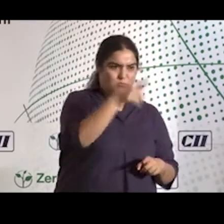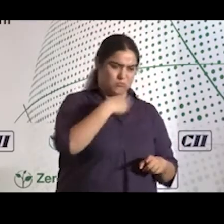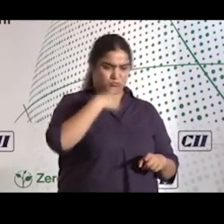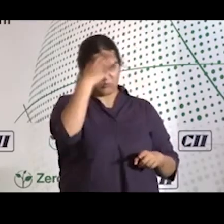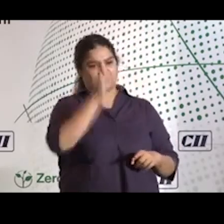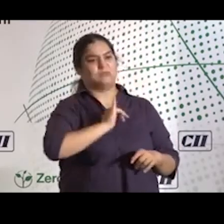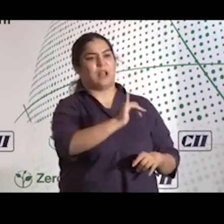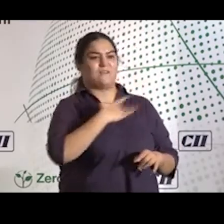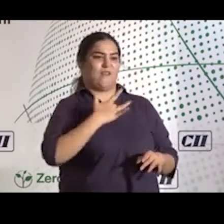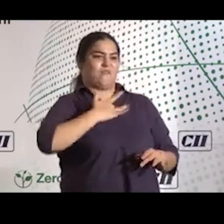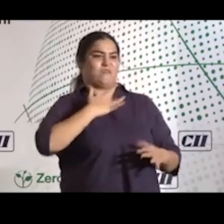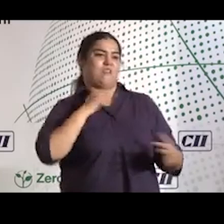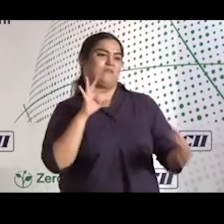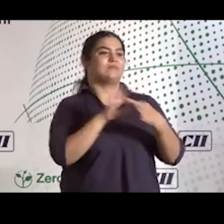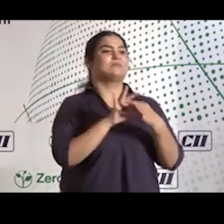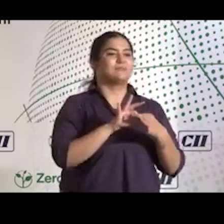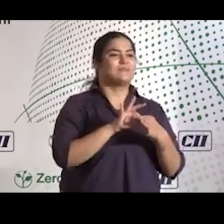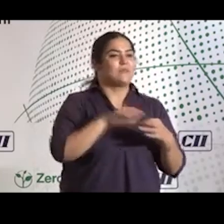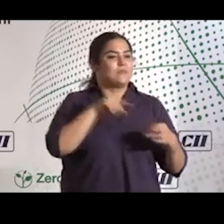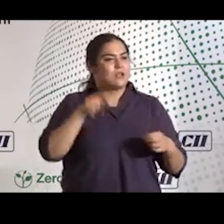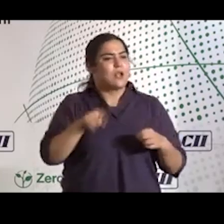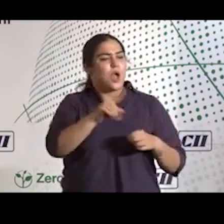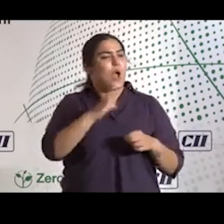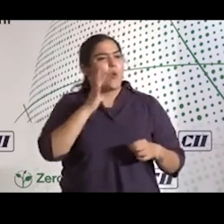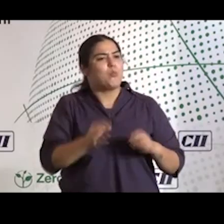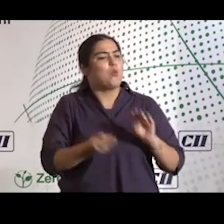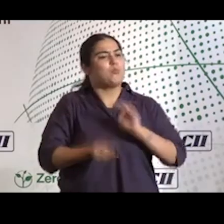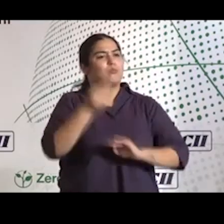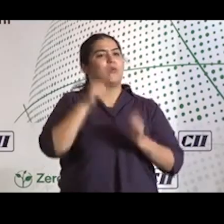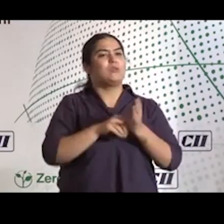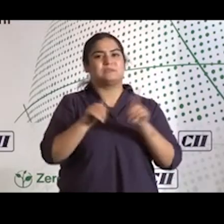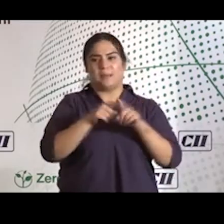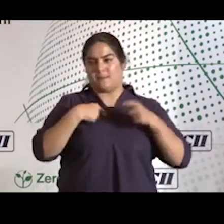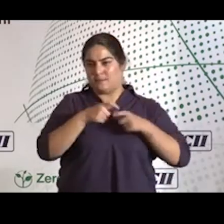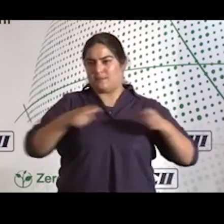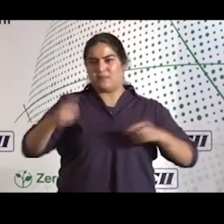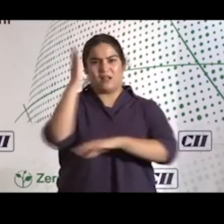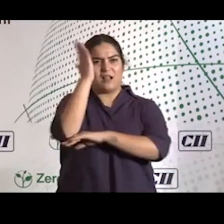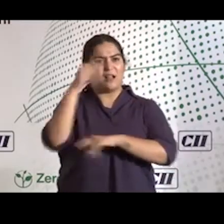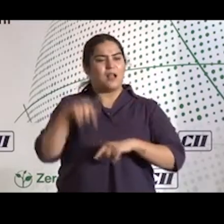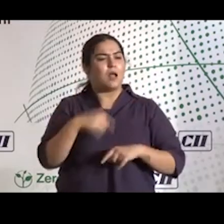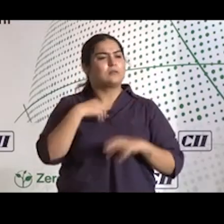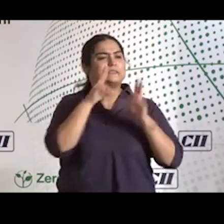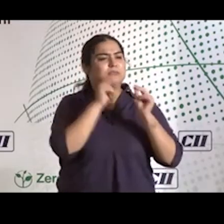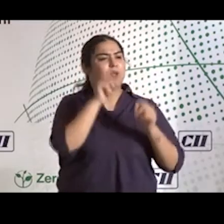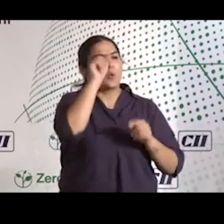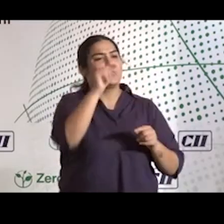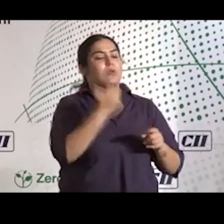And when we are feeling humans and why it is important for this forum, why I brought it up is also for the sector.